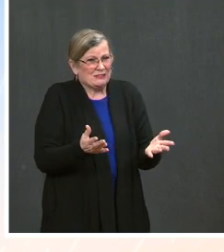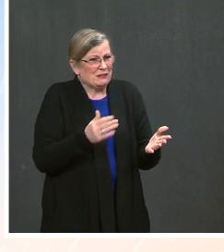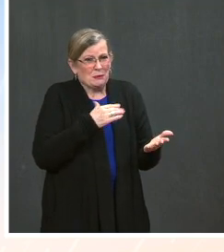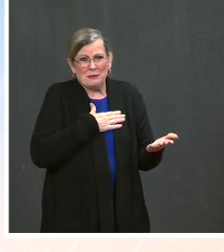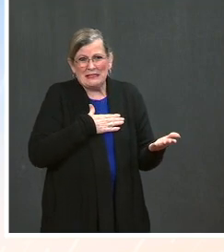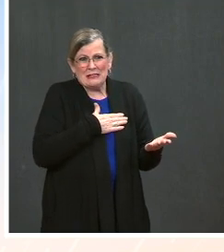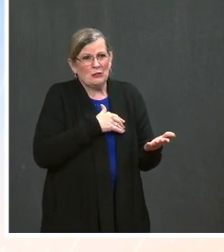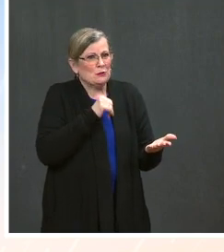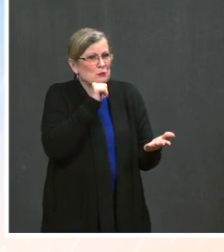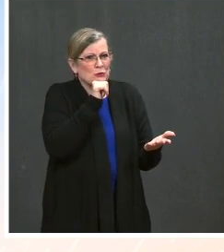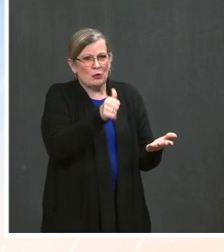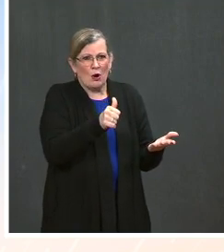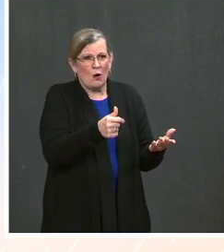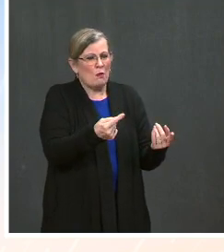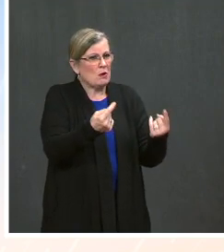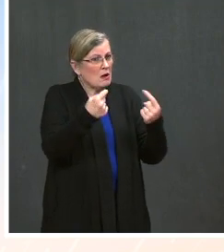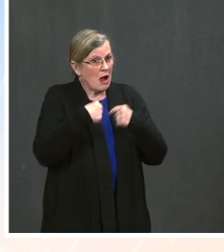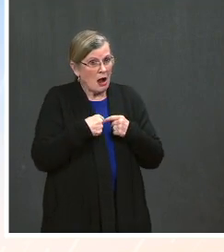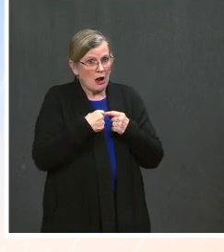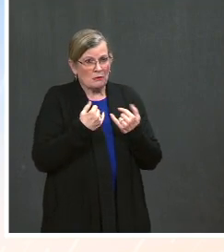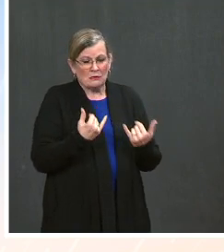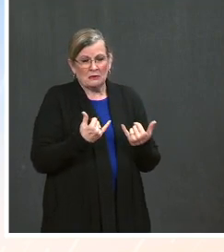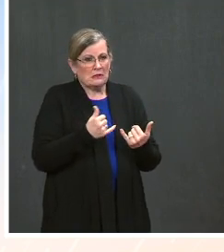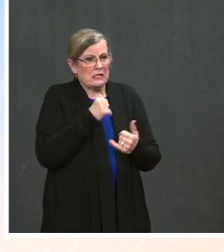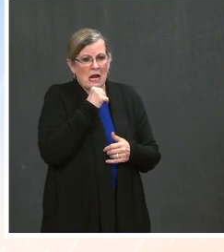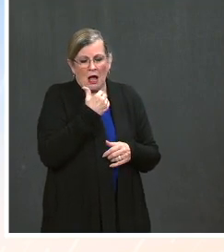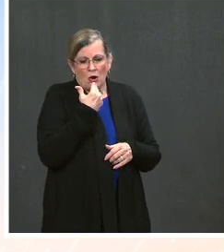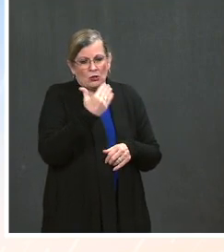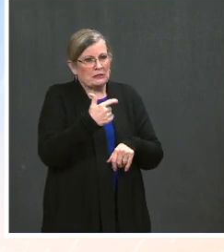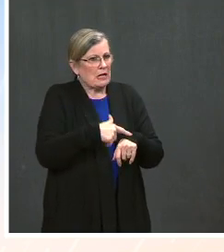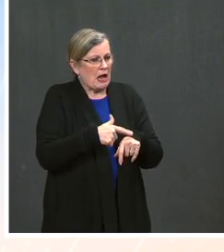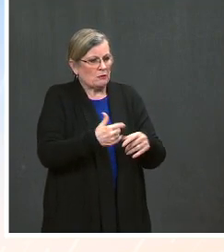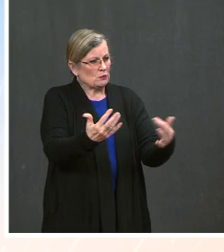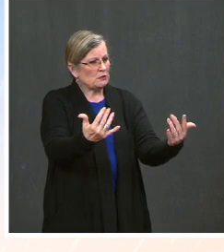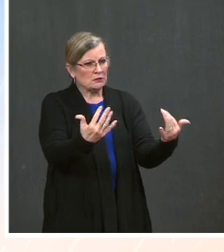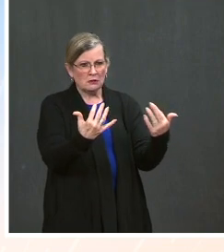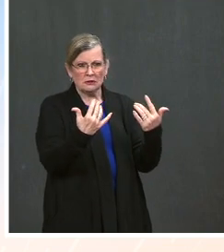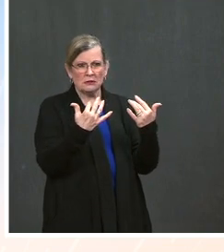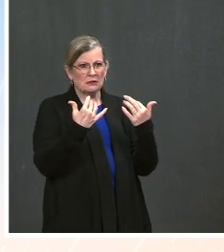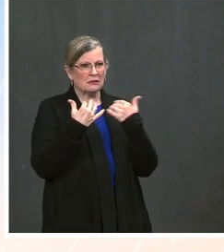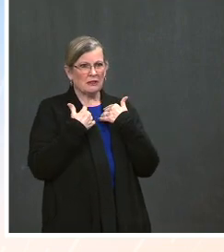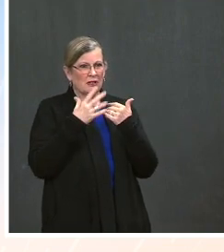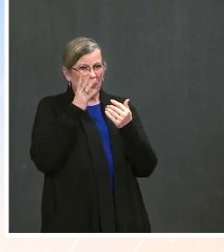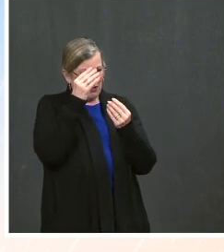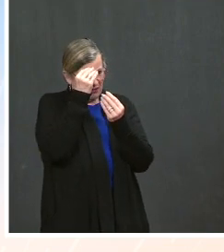and cared for and be able to stay"? Is there any movement on that as the message?